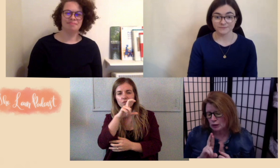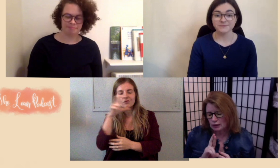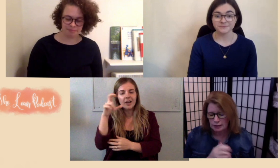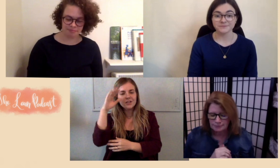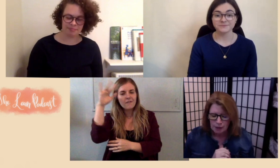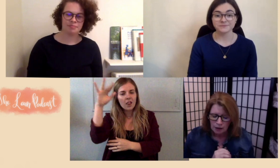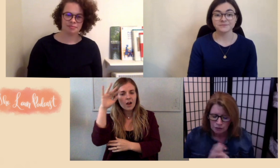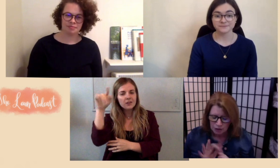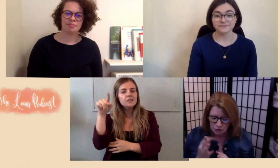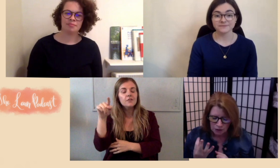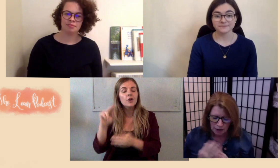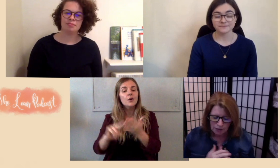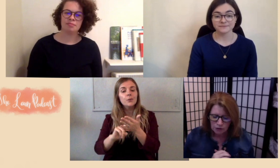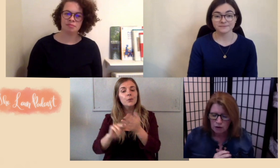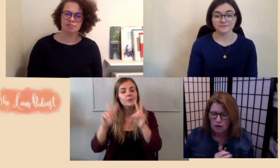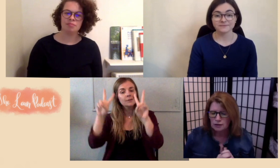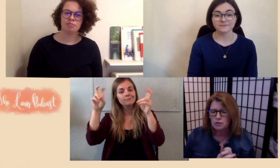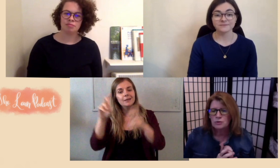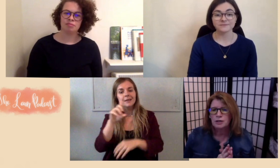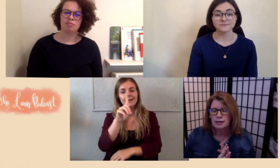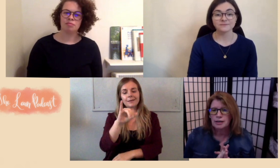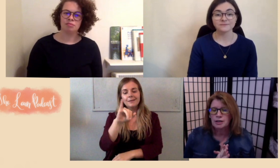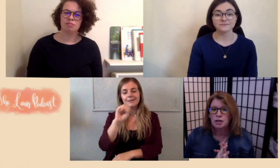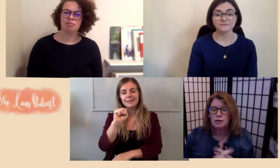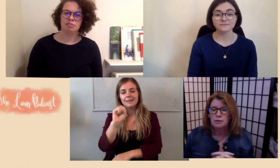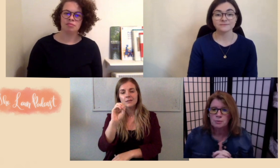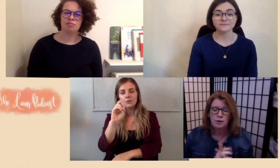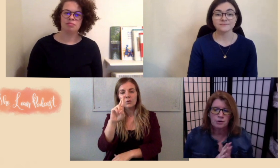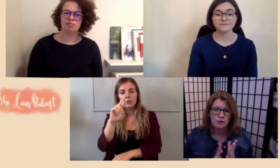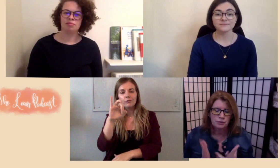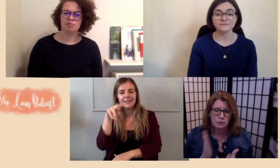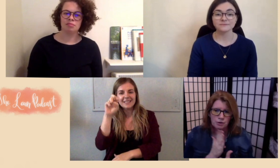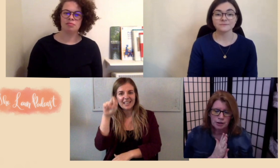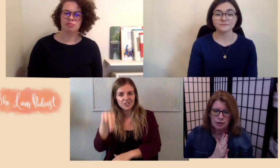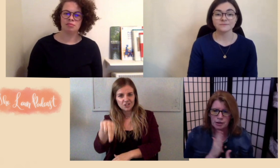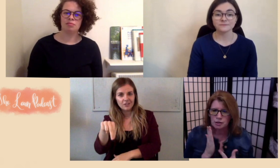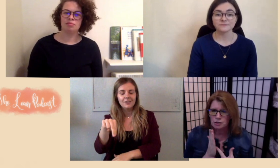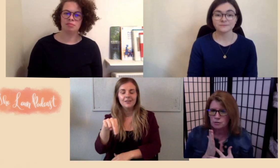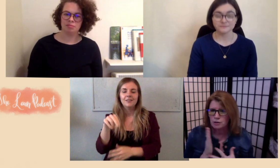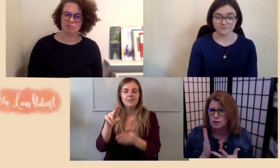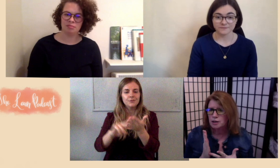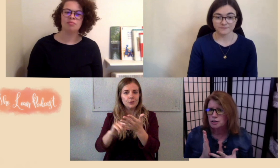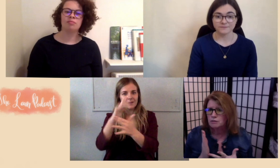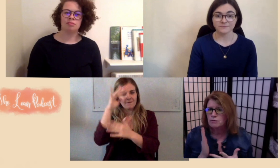as part of his Orientation, Disorientation, Reorientation philosophy or scheme.